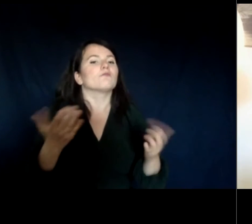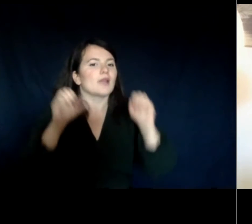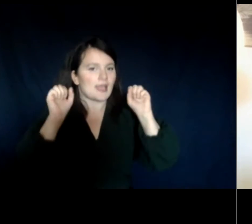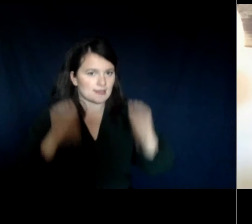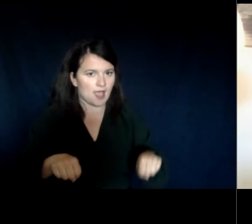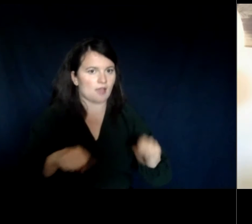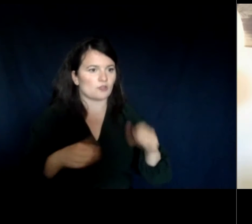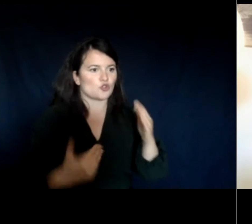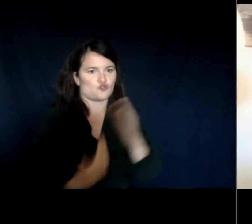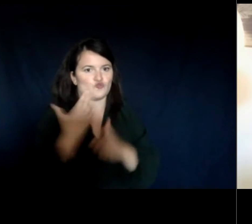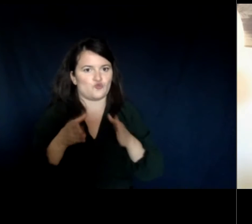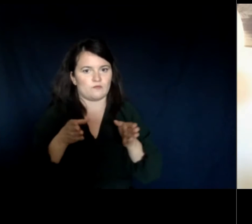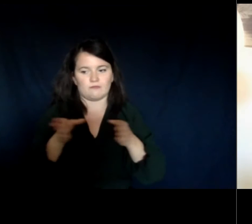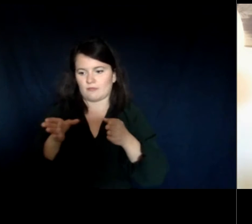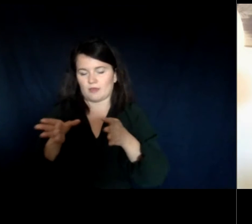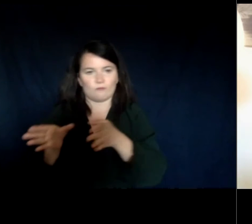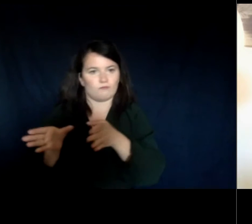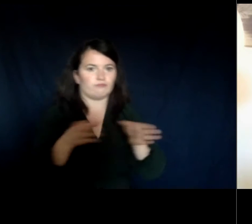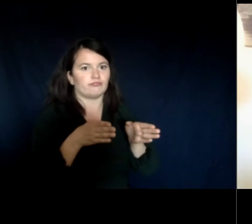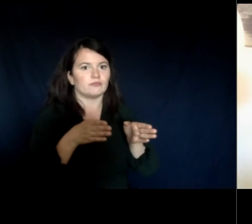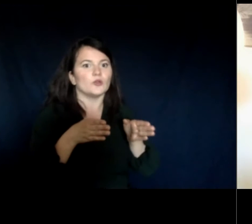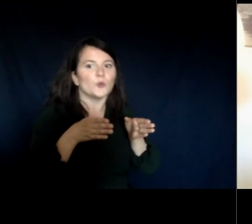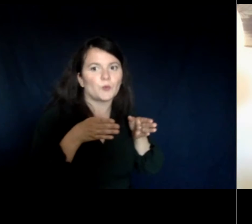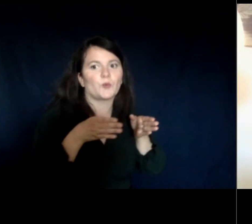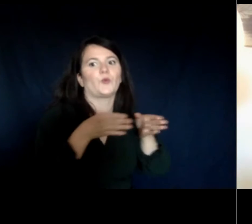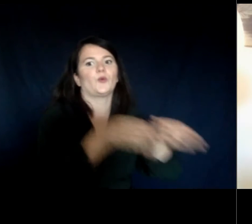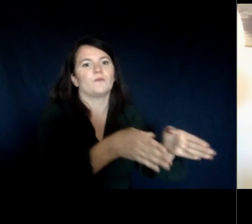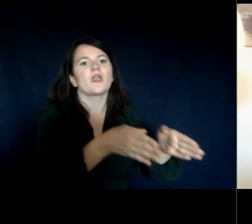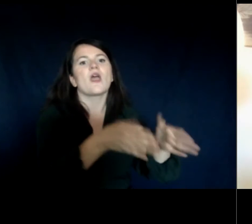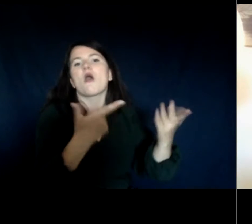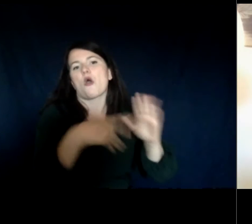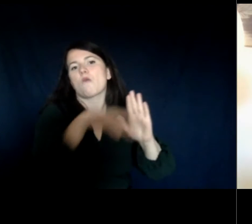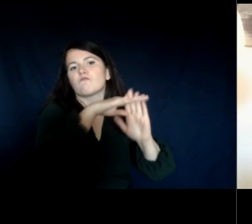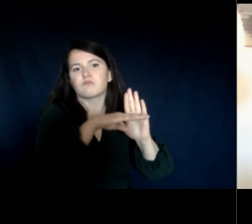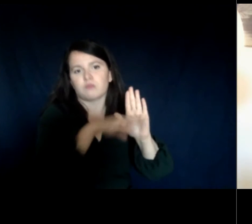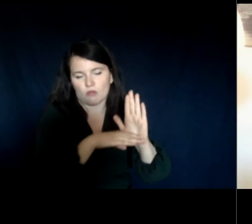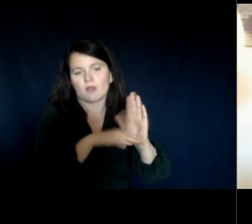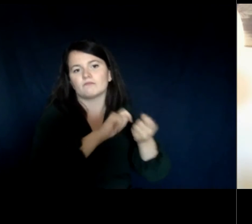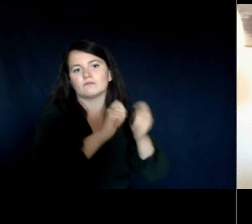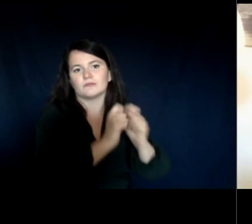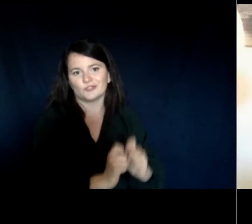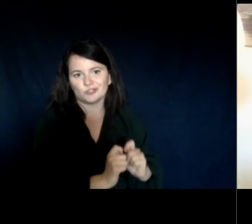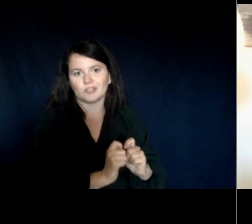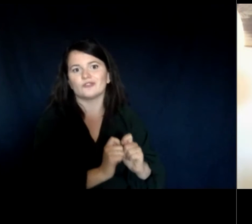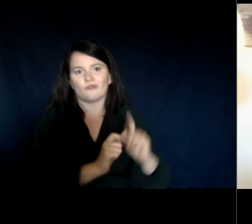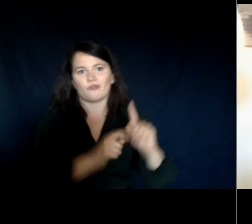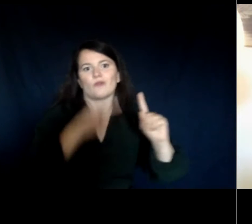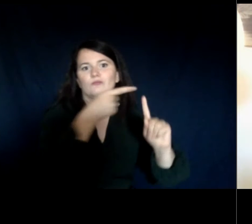And to achieve the targets set for the programme. This is a clear opportunity for new projects